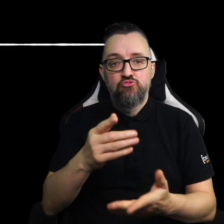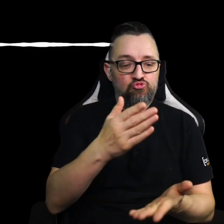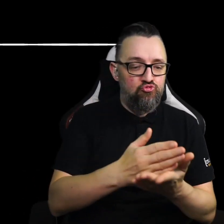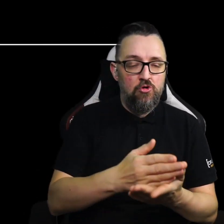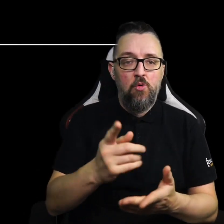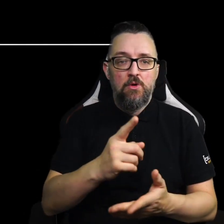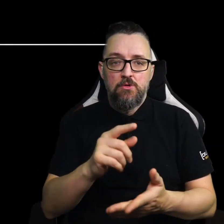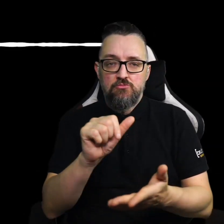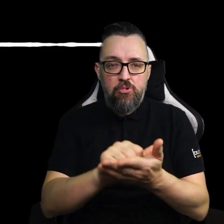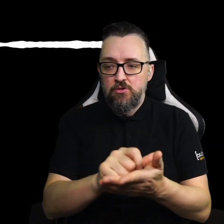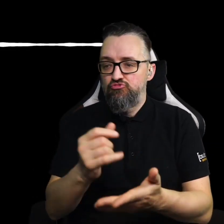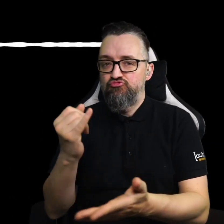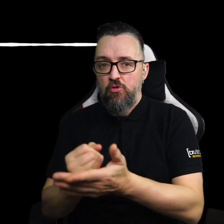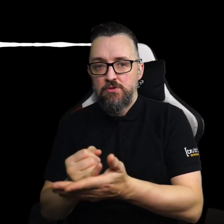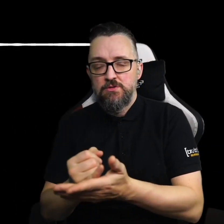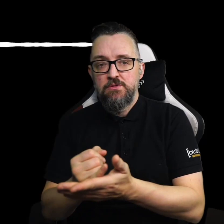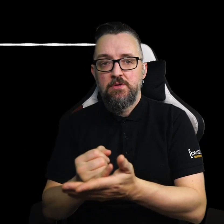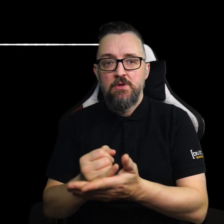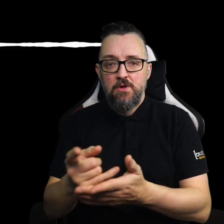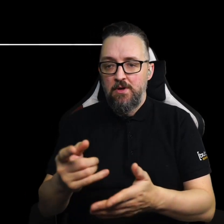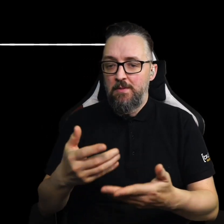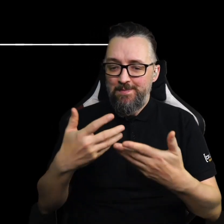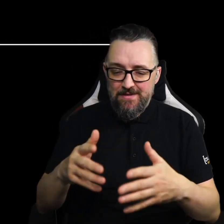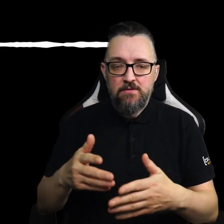and wrong way of being and living.